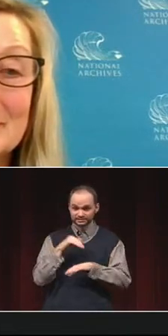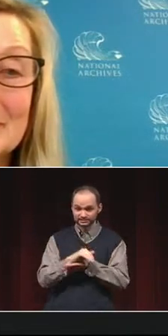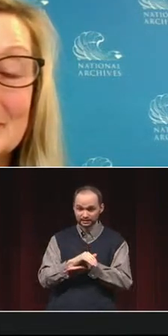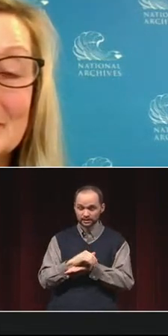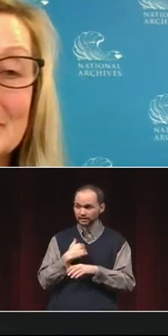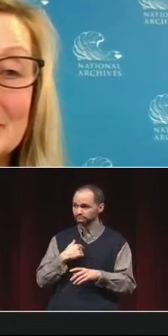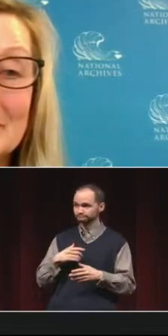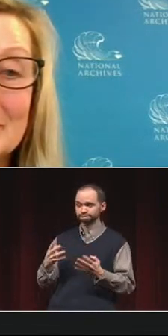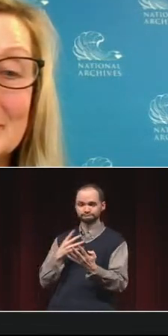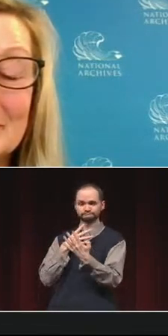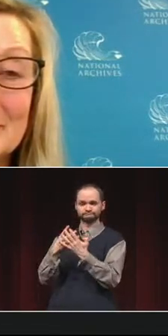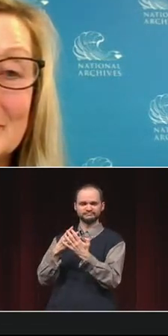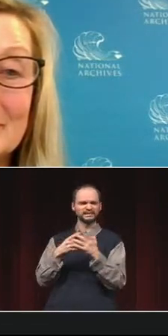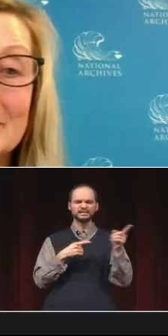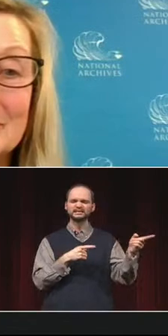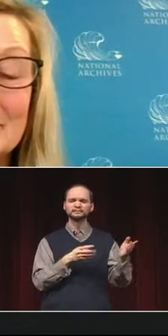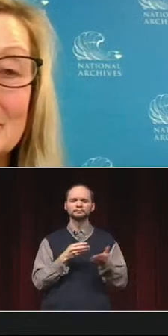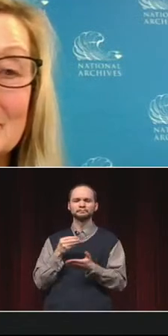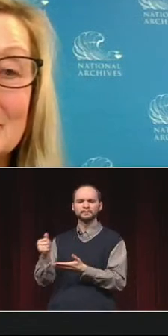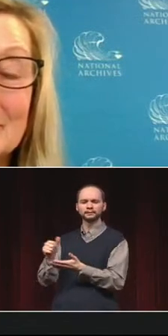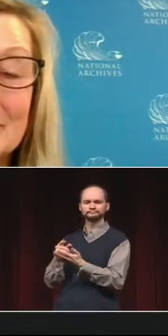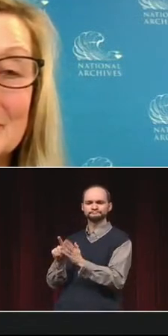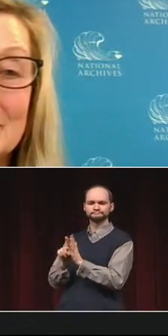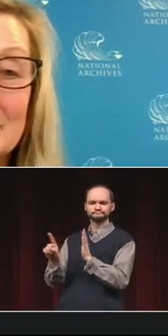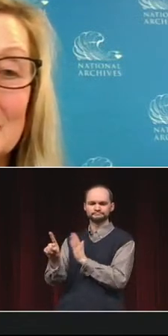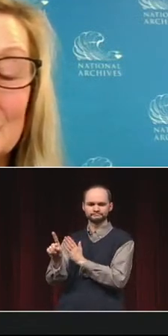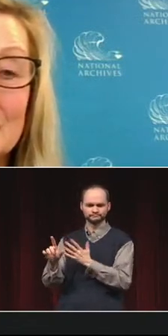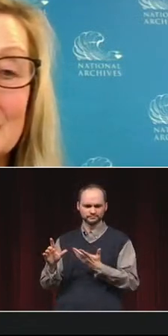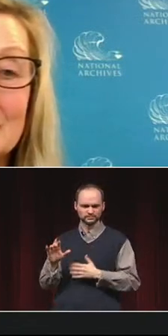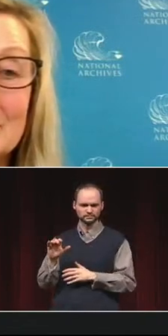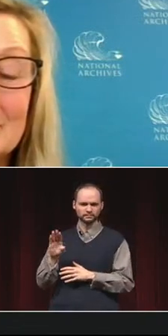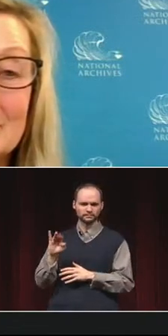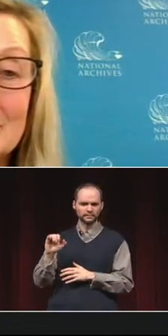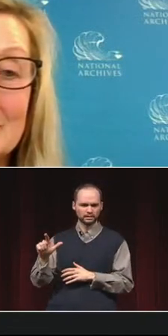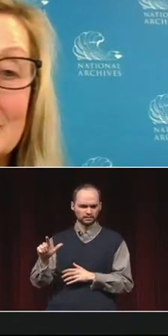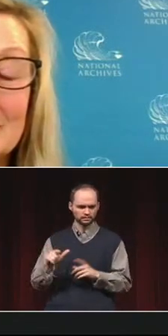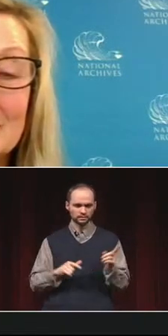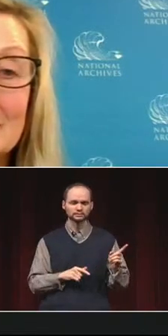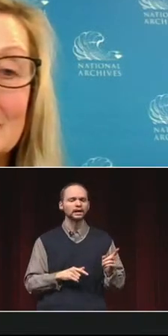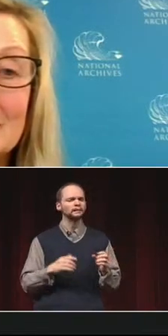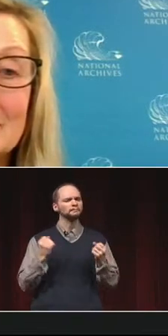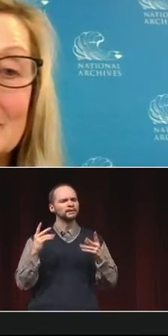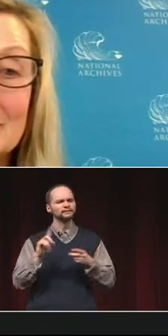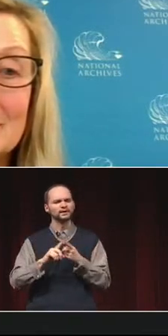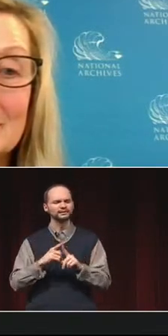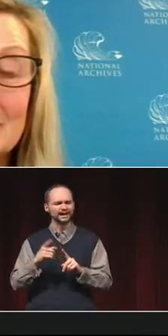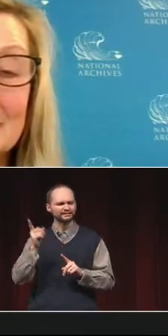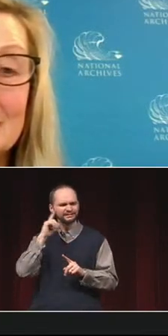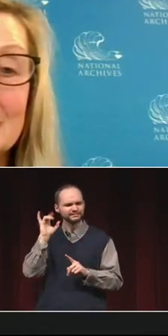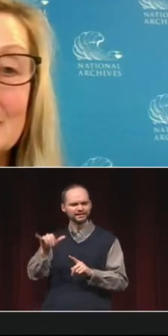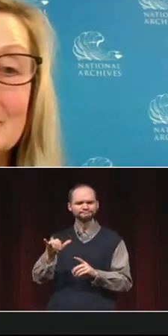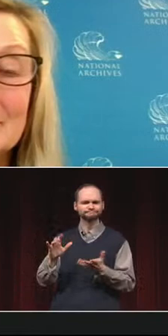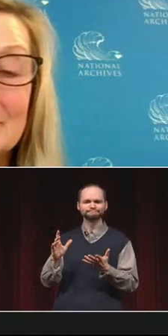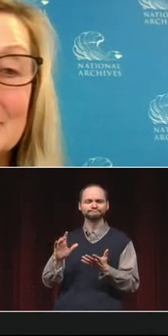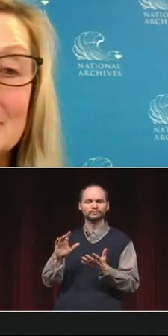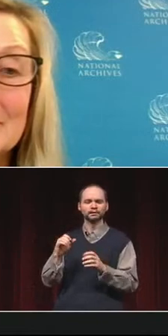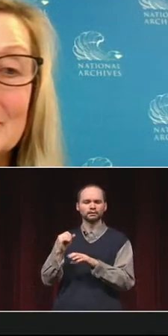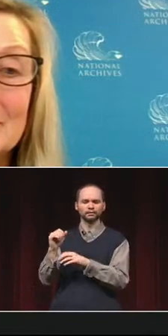I have many friends. I think this is also a bit of misinformation that the civil rights movement